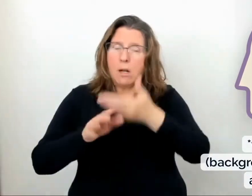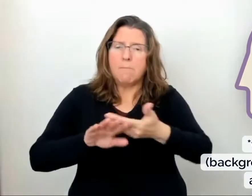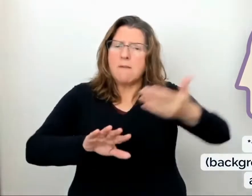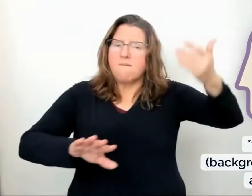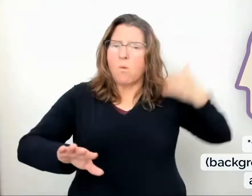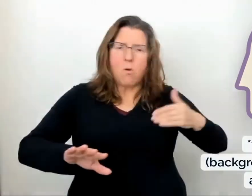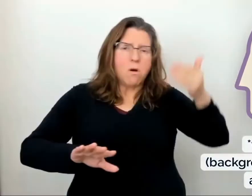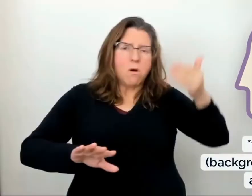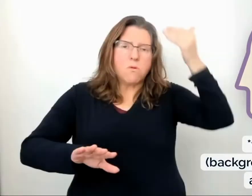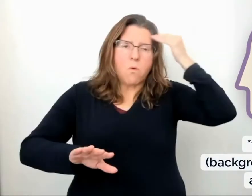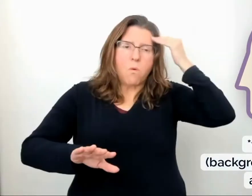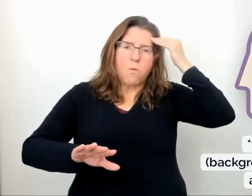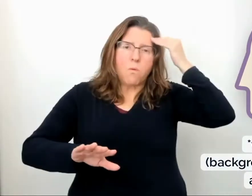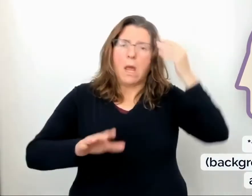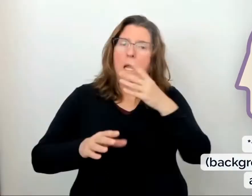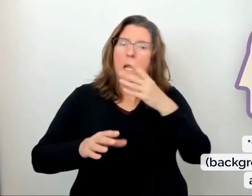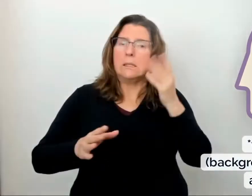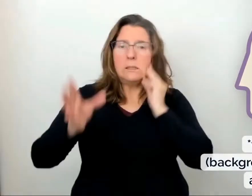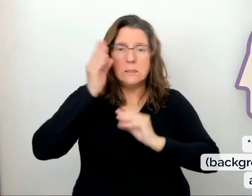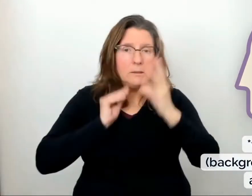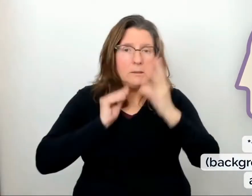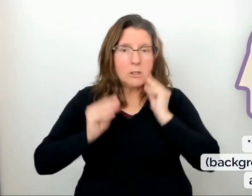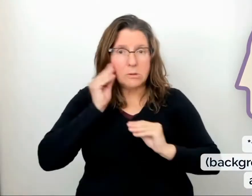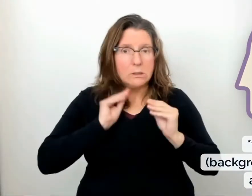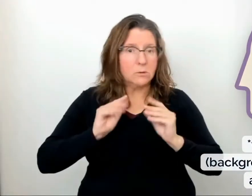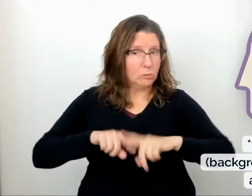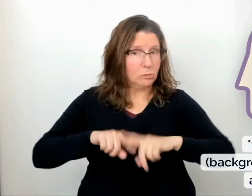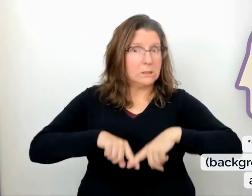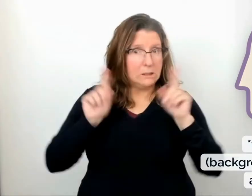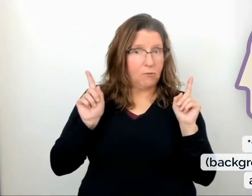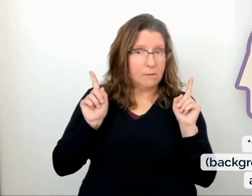Their background knowledge and lived experiences will all be different.